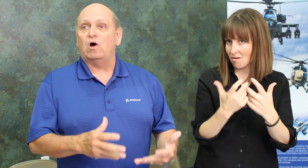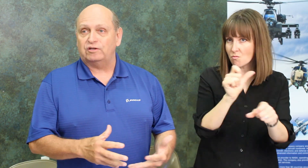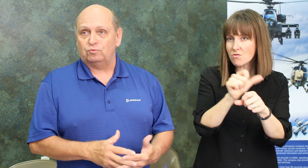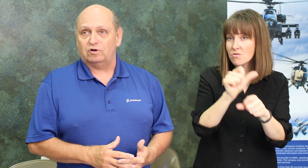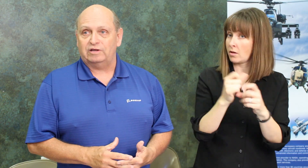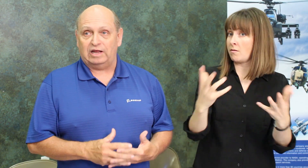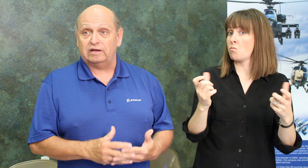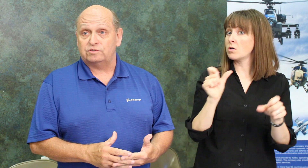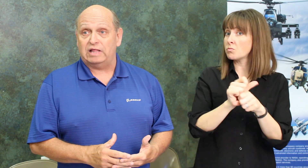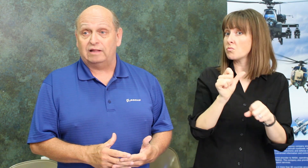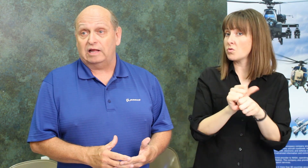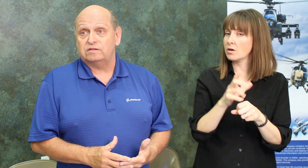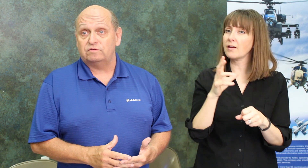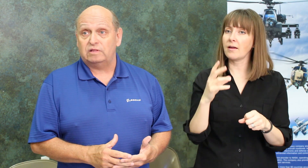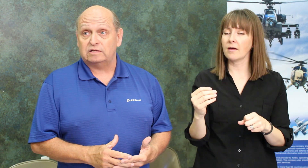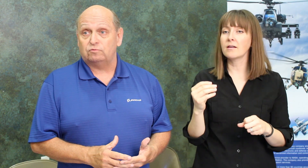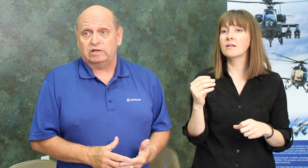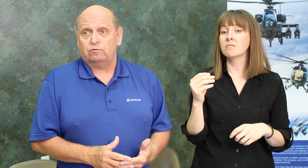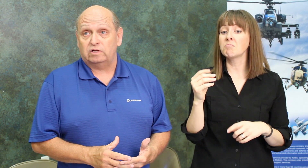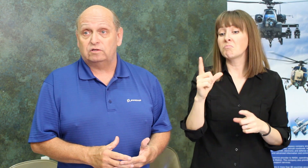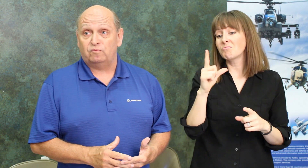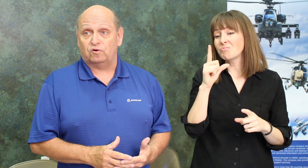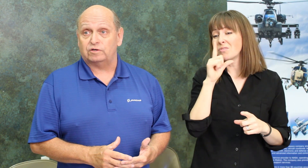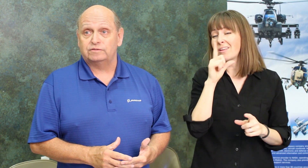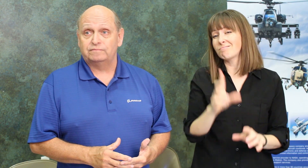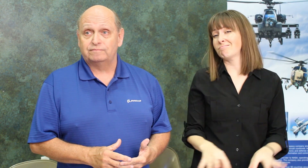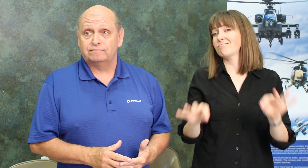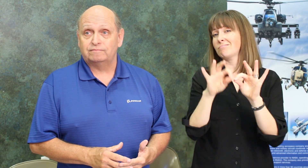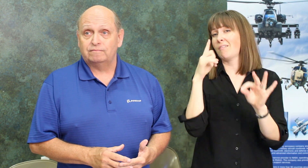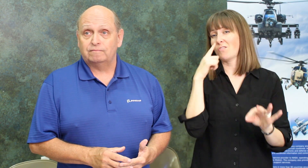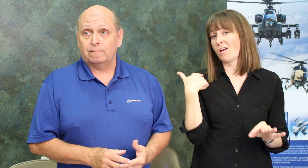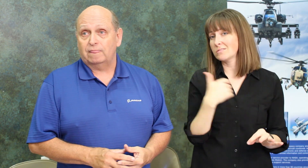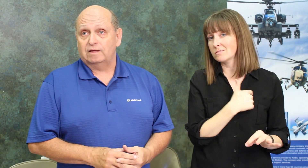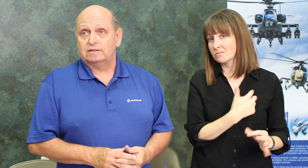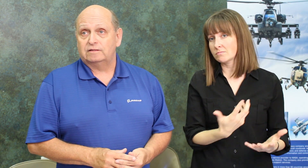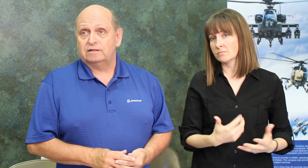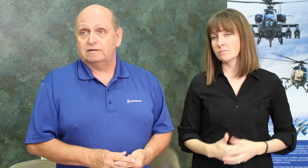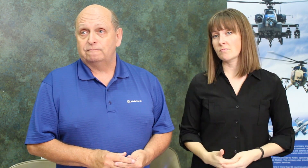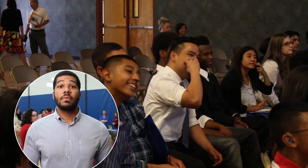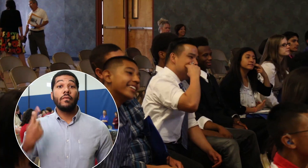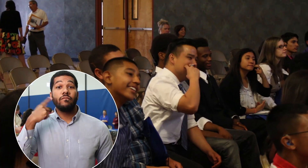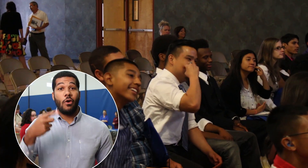they want to work and that's really critical for us."